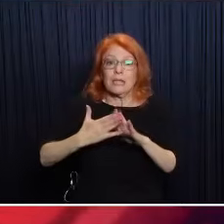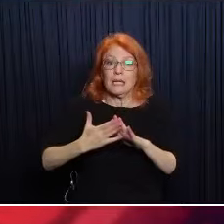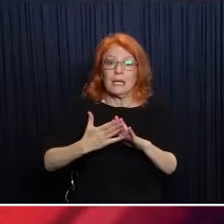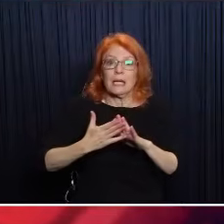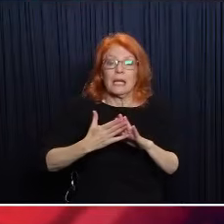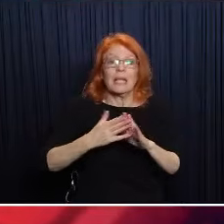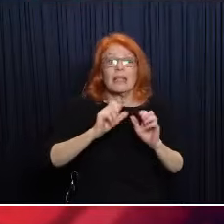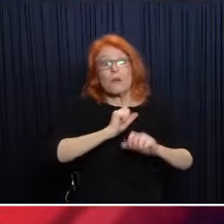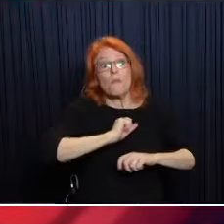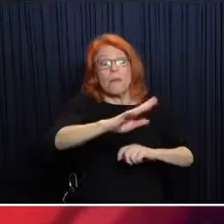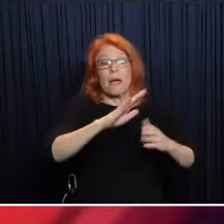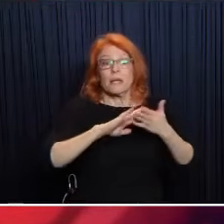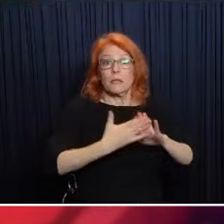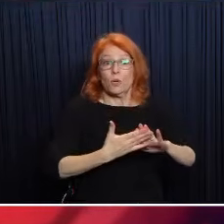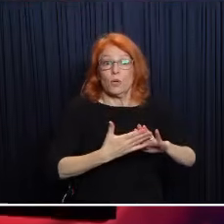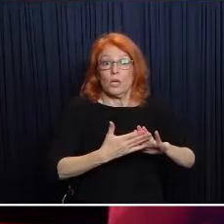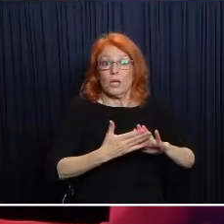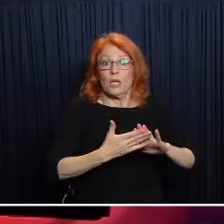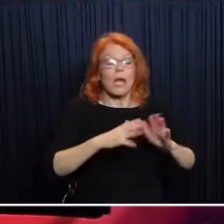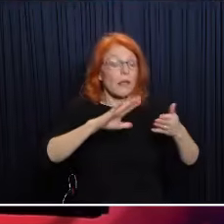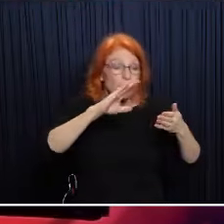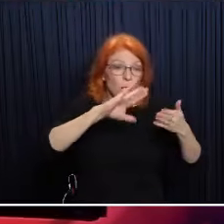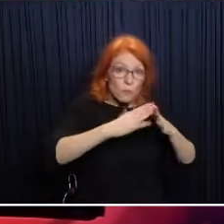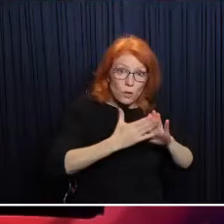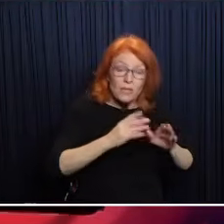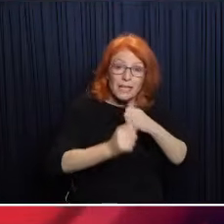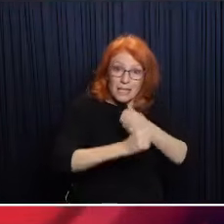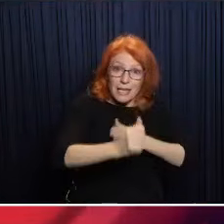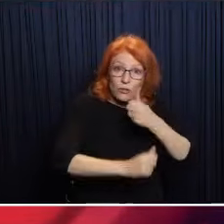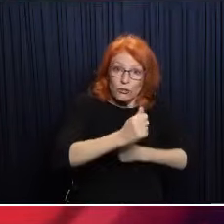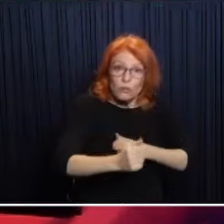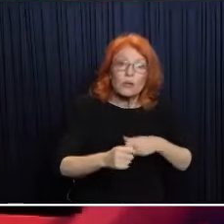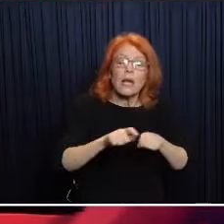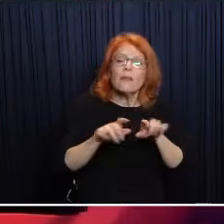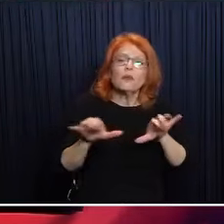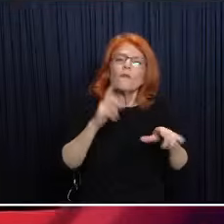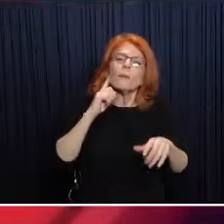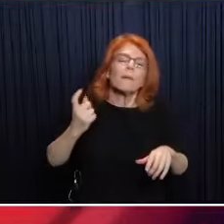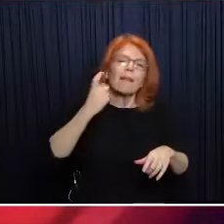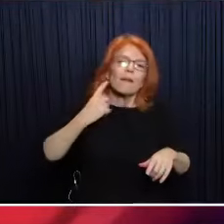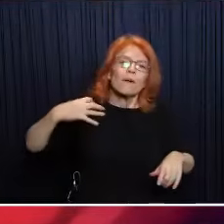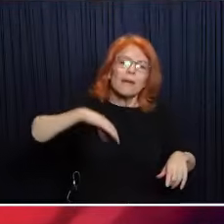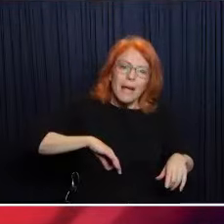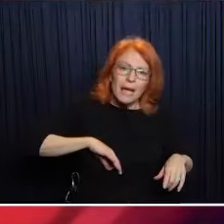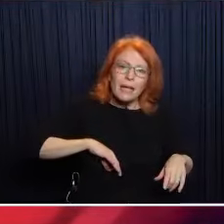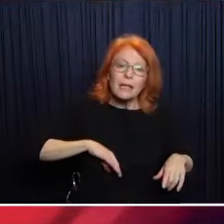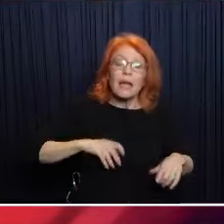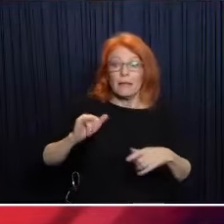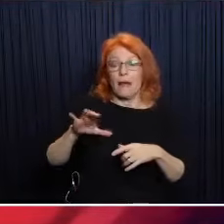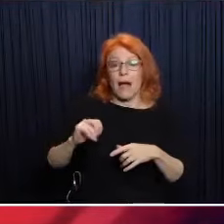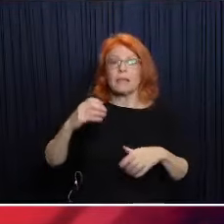THAT COUNTRY. NOW IN THOSE SANCTUARY CITIES THEY RELEASE THEM BACK INTO THE COMMUNITY.